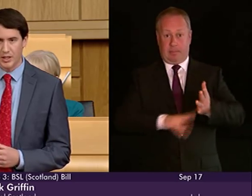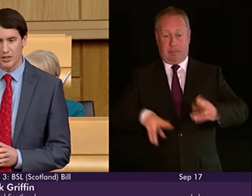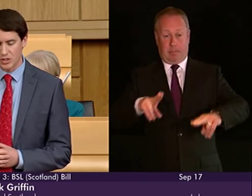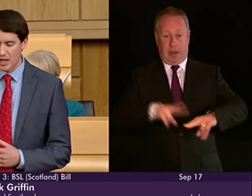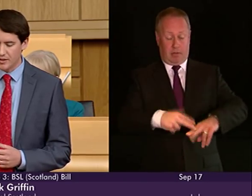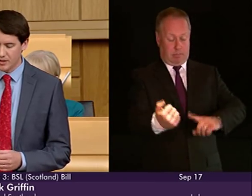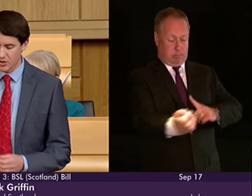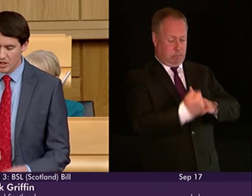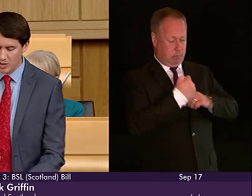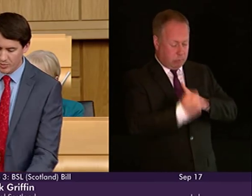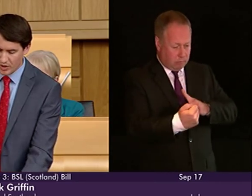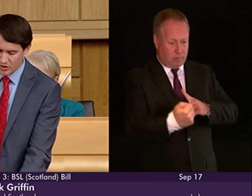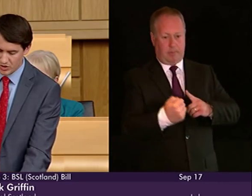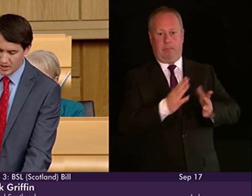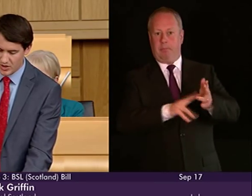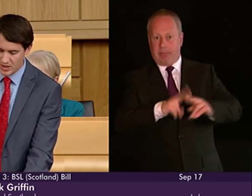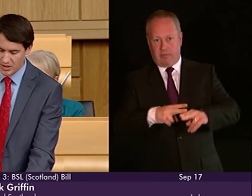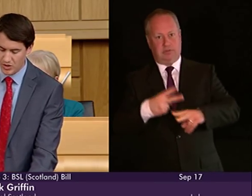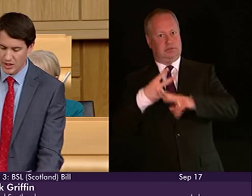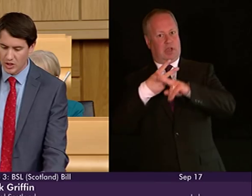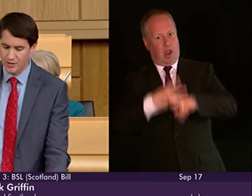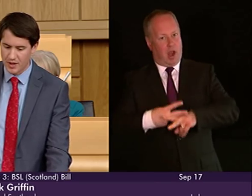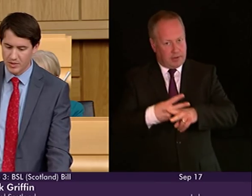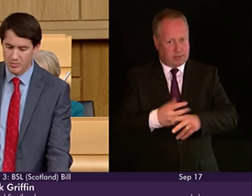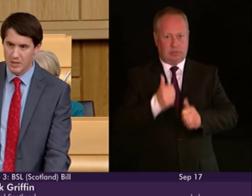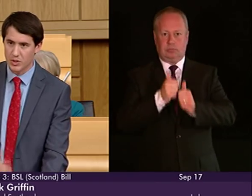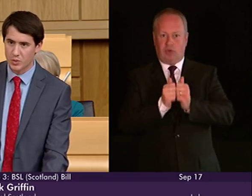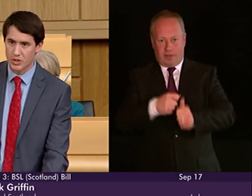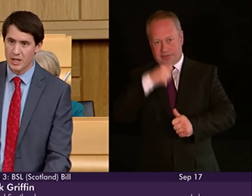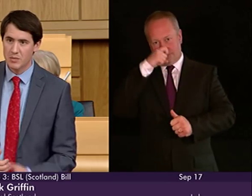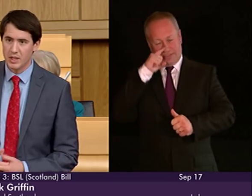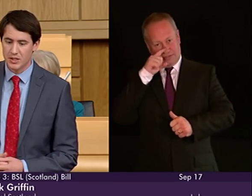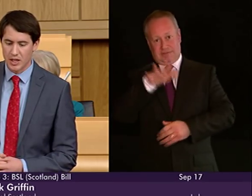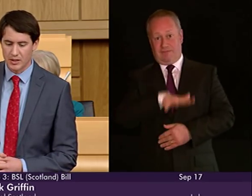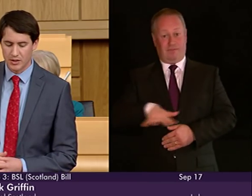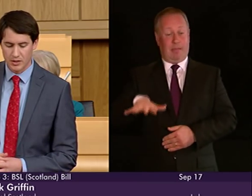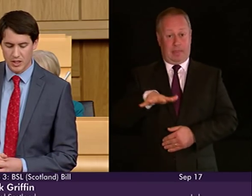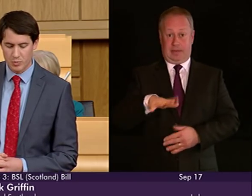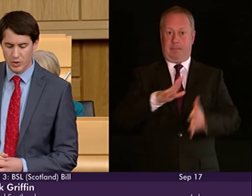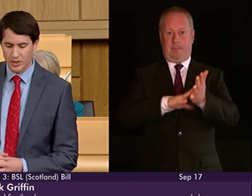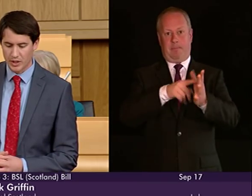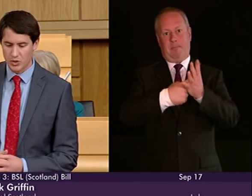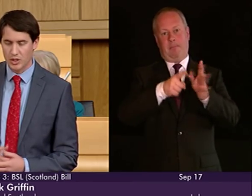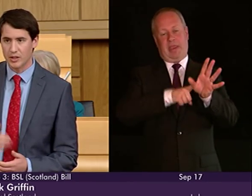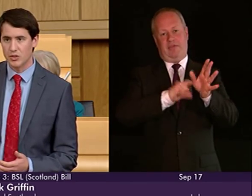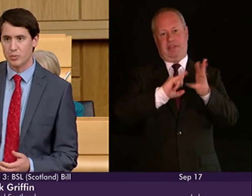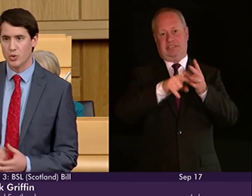guardians, brothers, sisters and other family members, as Mary Scanlon pointed out. I therefore